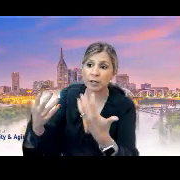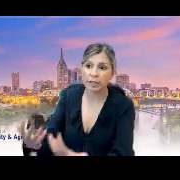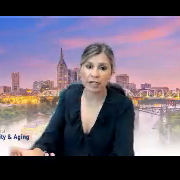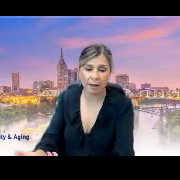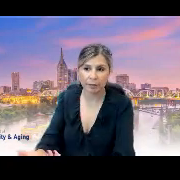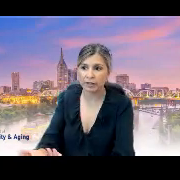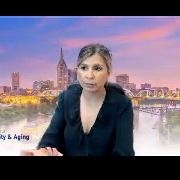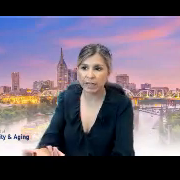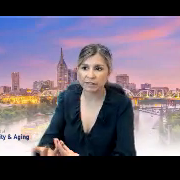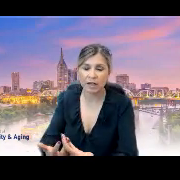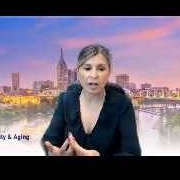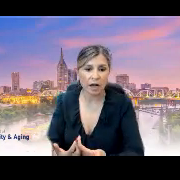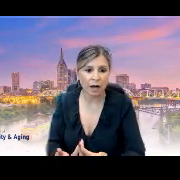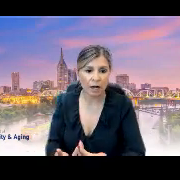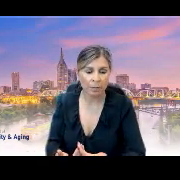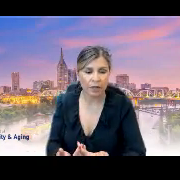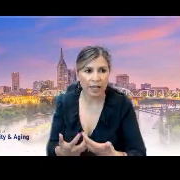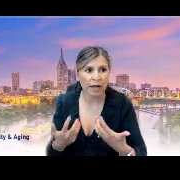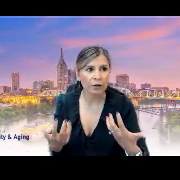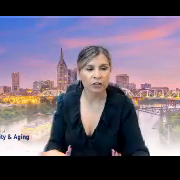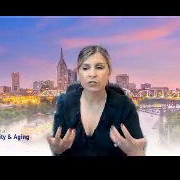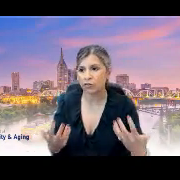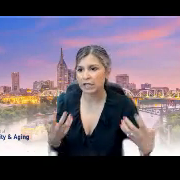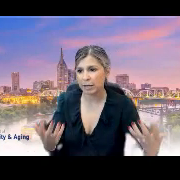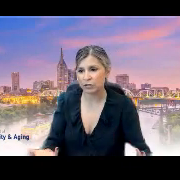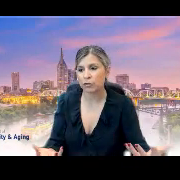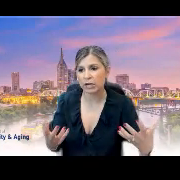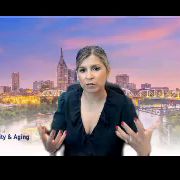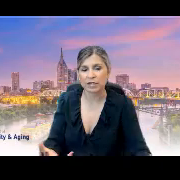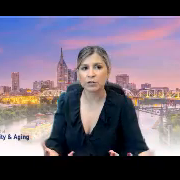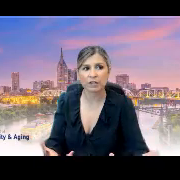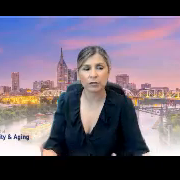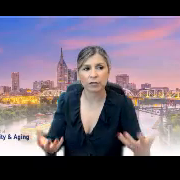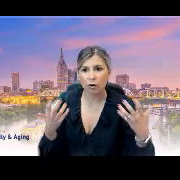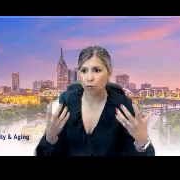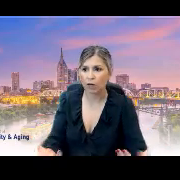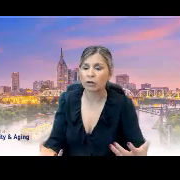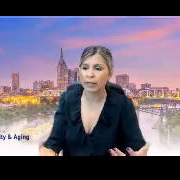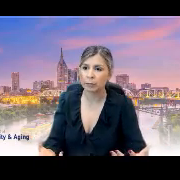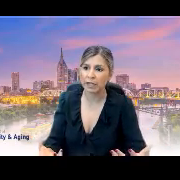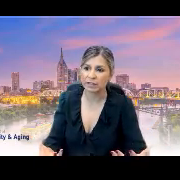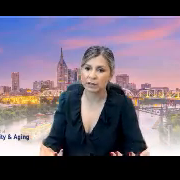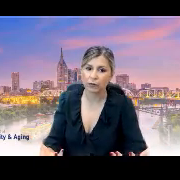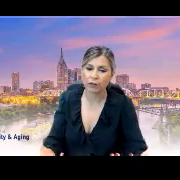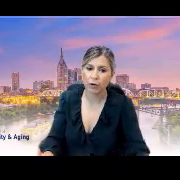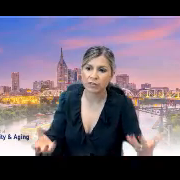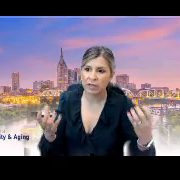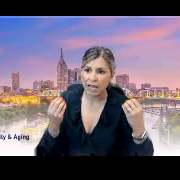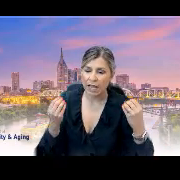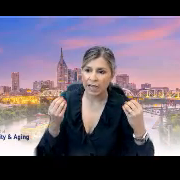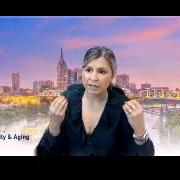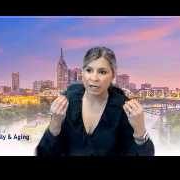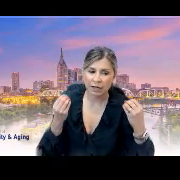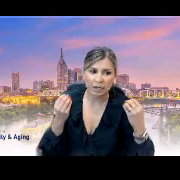It can be a capital expense. Just trying to make sure that our senior centers are welcoming places for folks